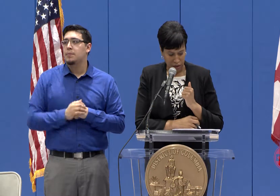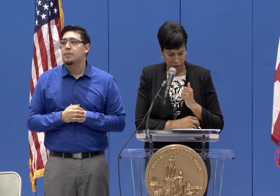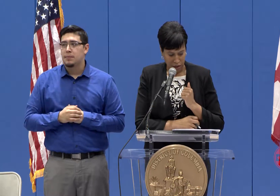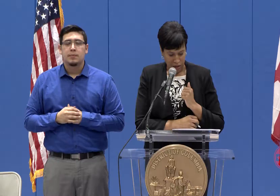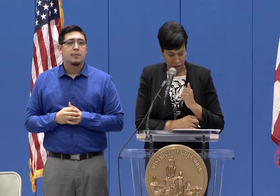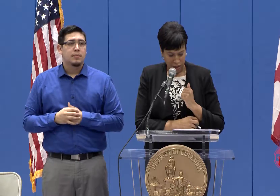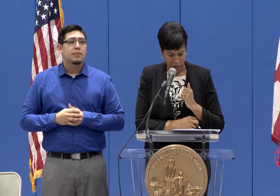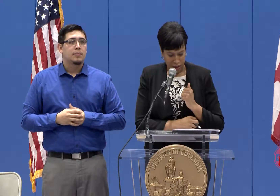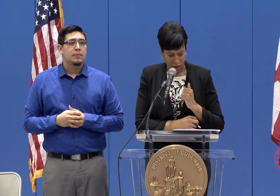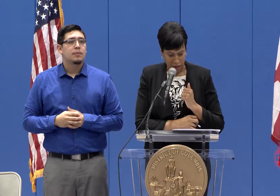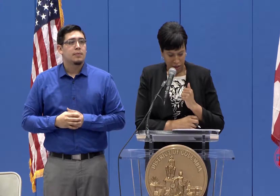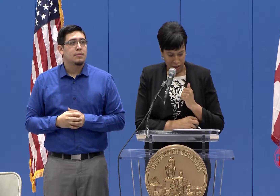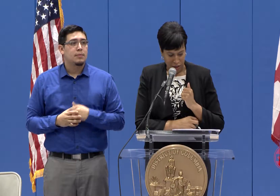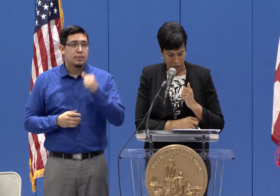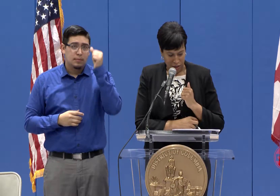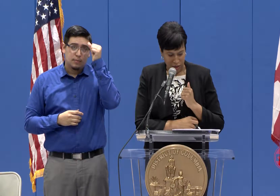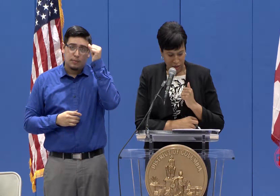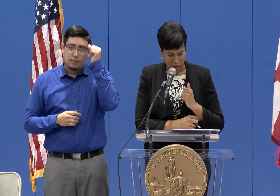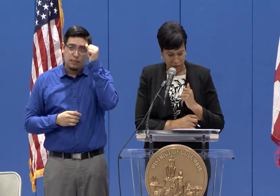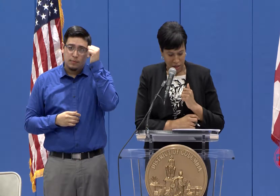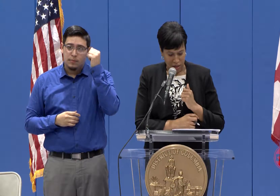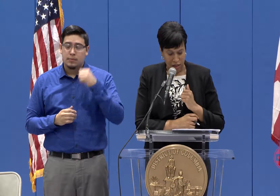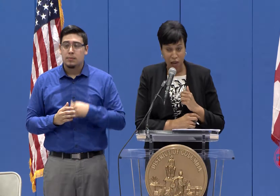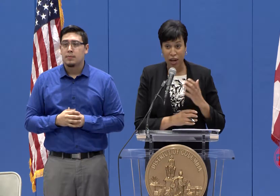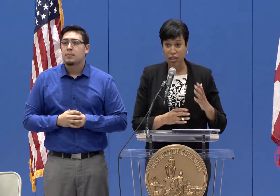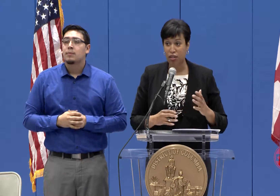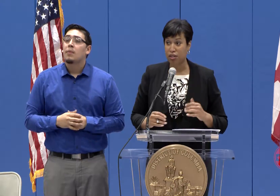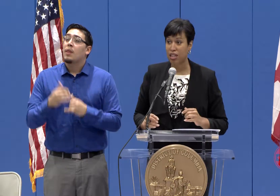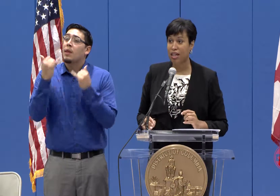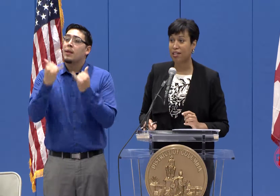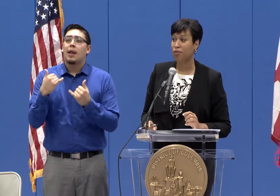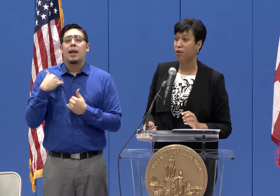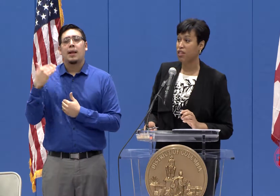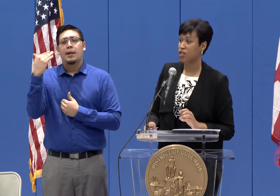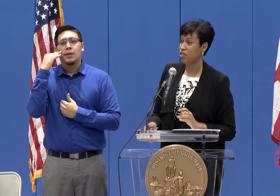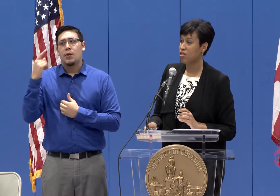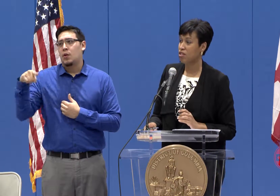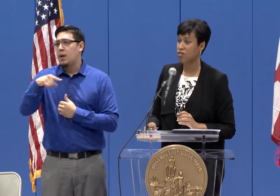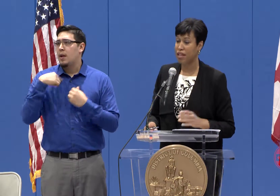NOW, I KNOW THERE ARE A LOT OF QUESTIONS, AND I